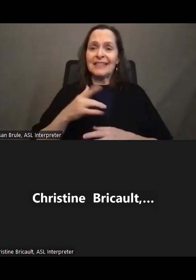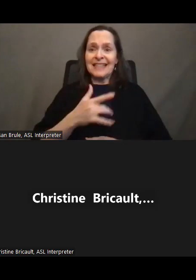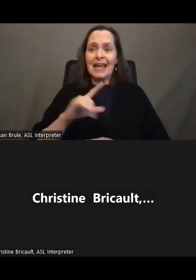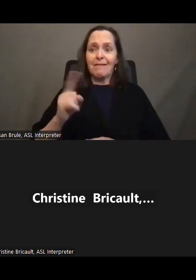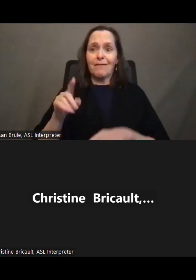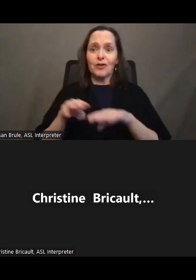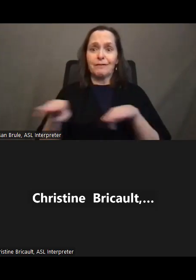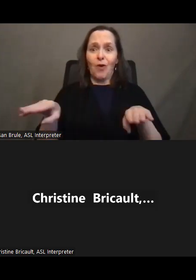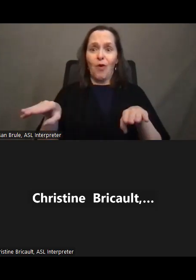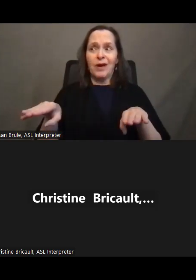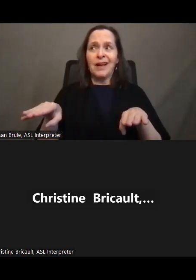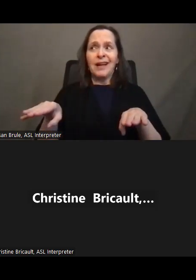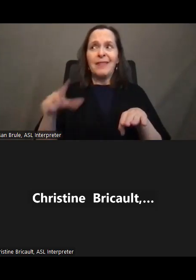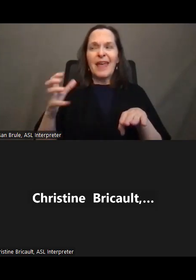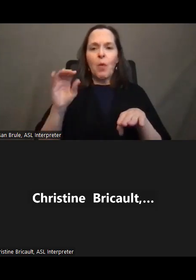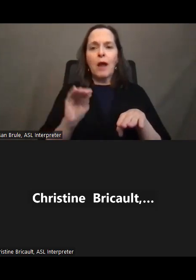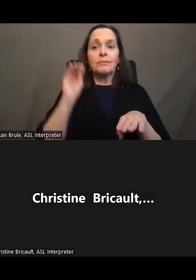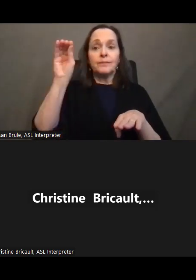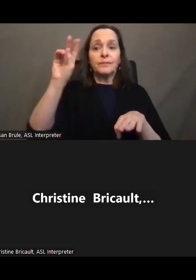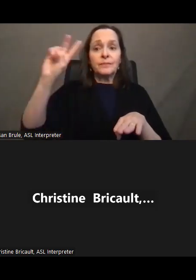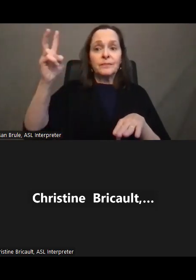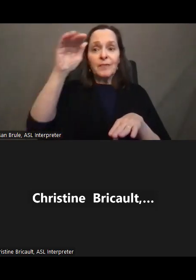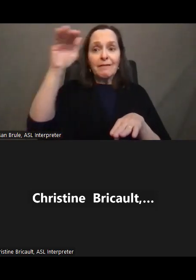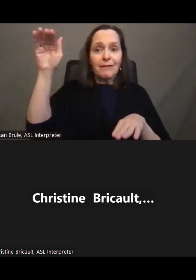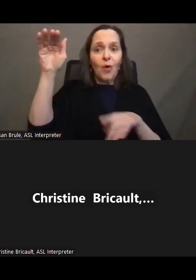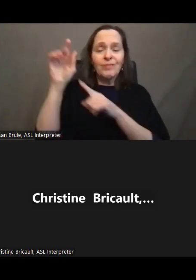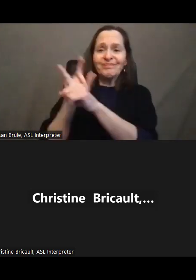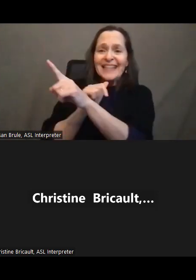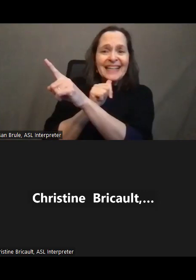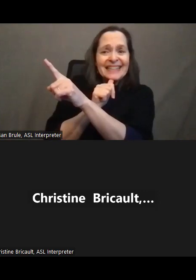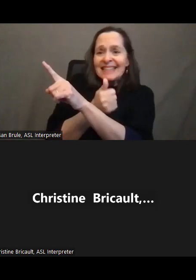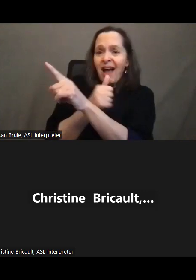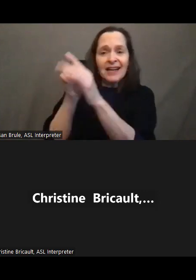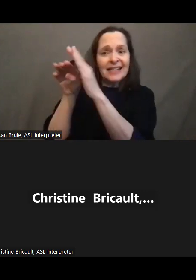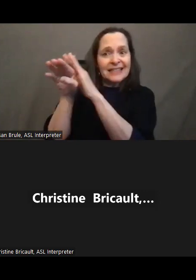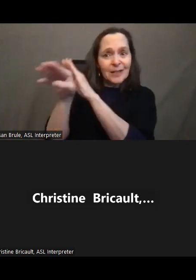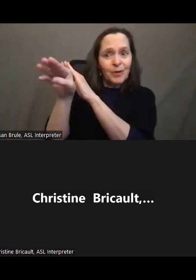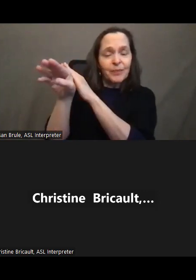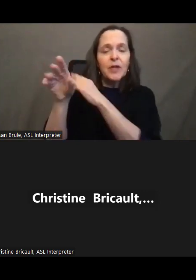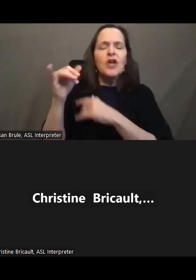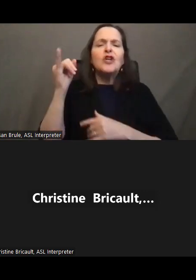So, in this specific case we had to make sure a certain percentage of those types of rooms were available to